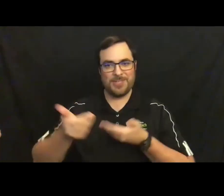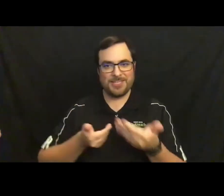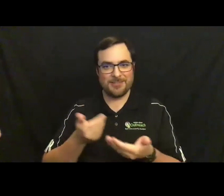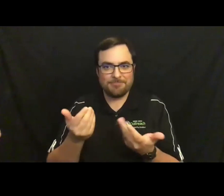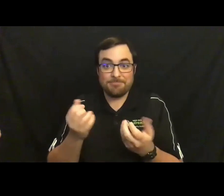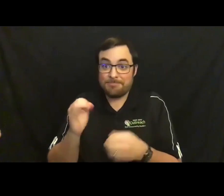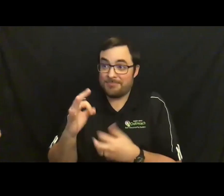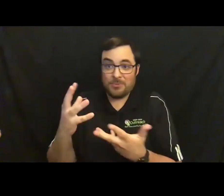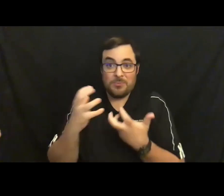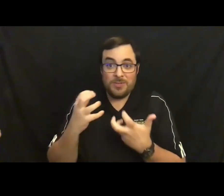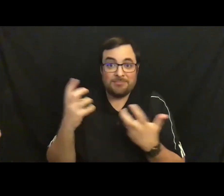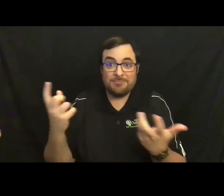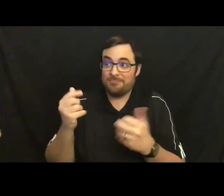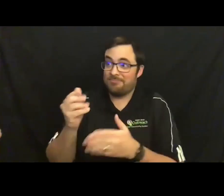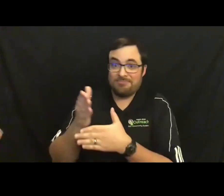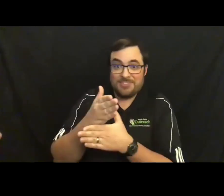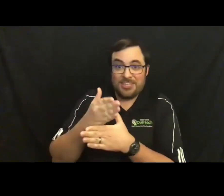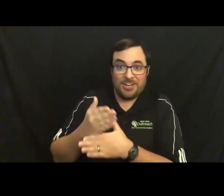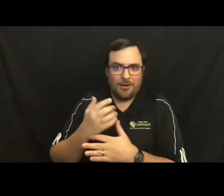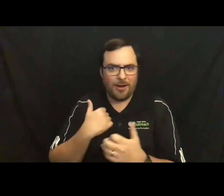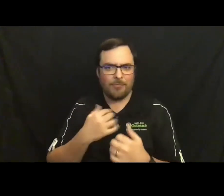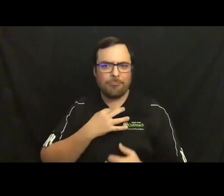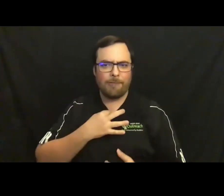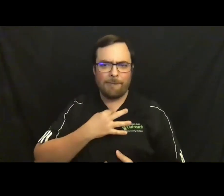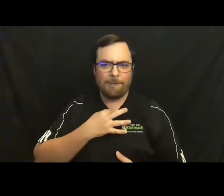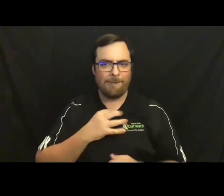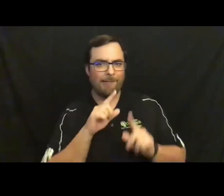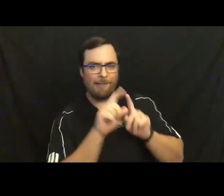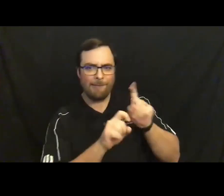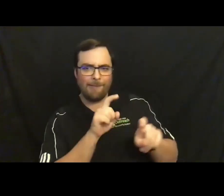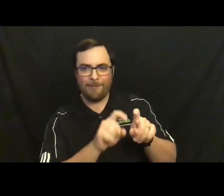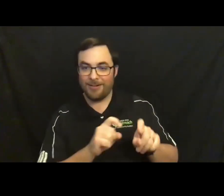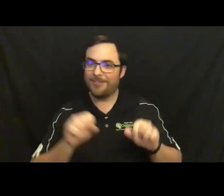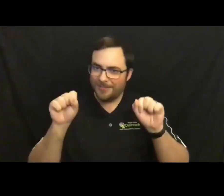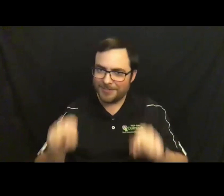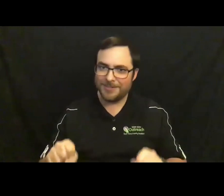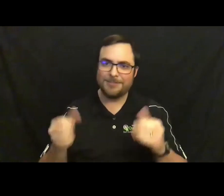that you have for the person who is brought on to the screen. And we will ask those questions